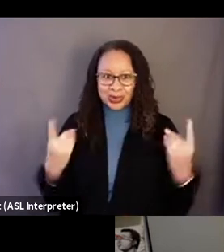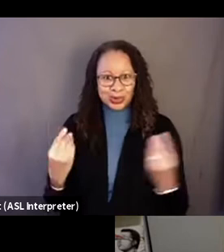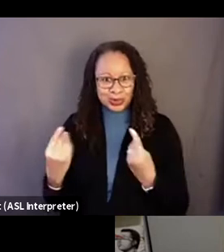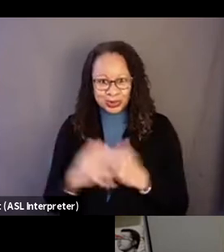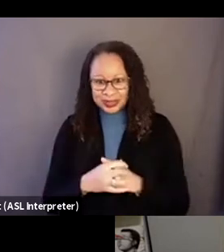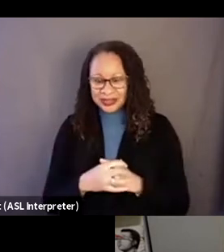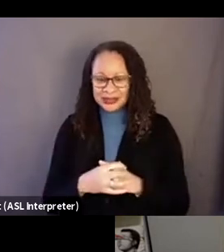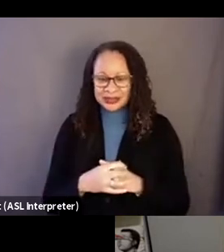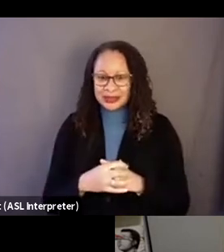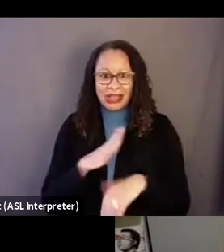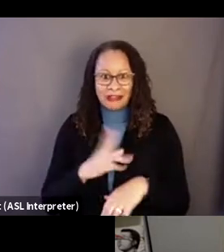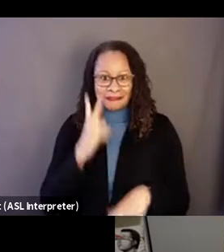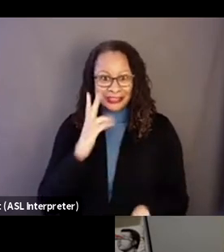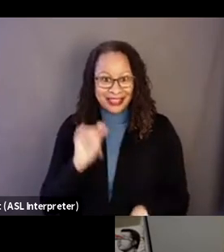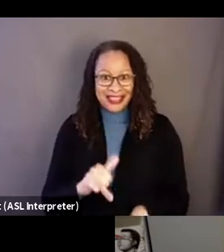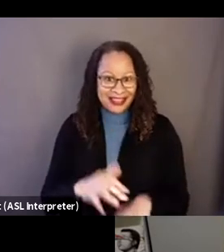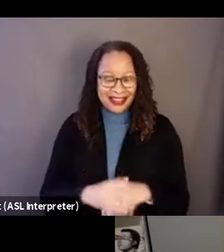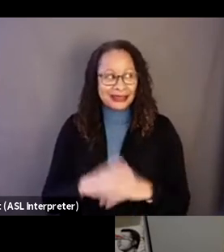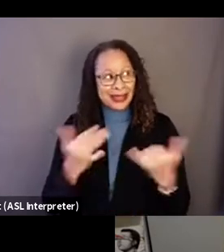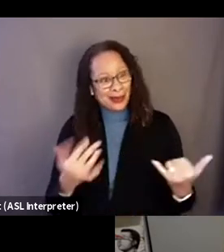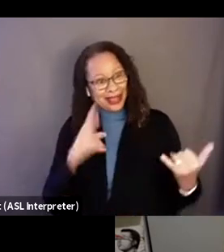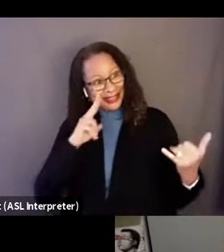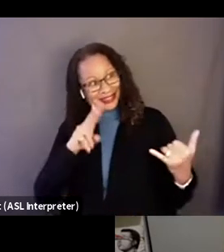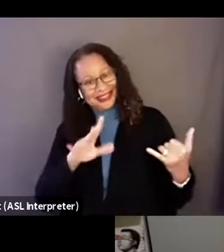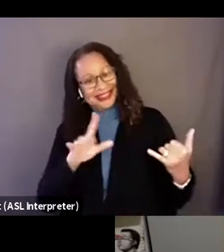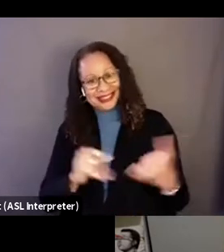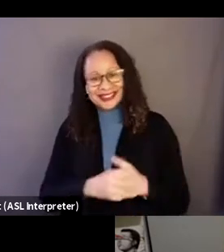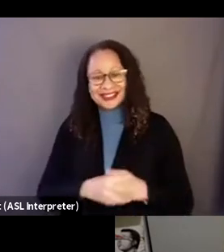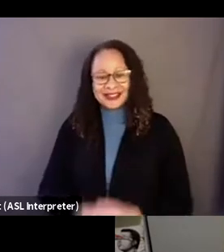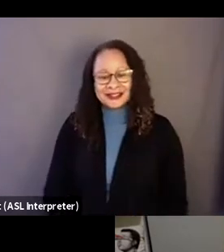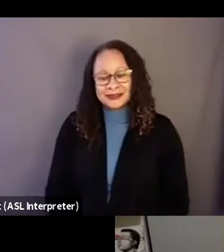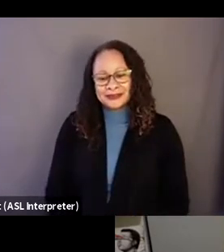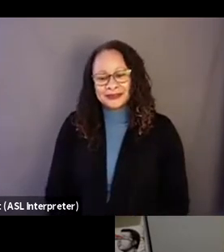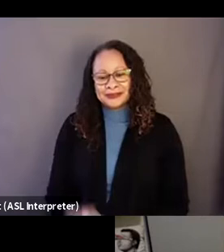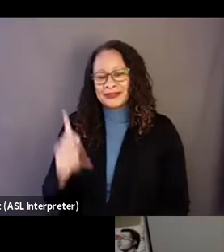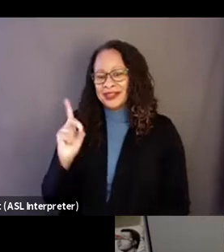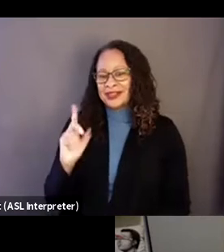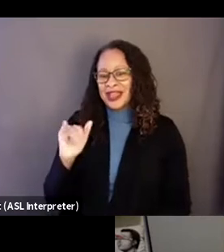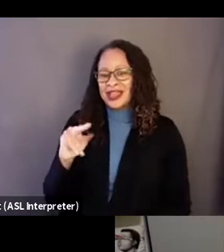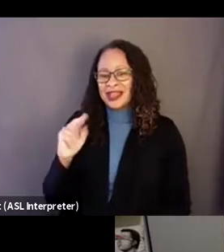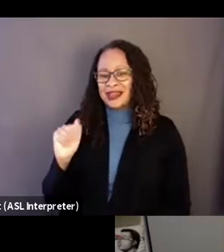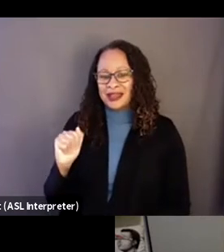You never see that, and I actually got to see that. But Diana, 'cause I remember when she first came,